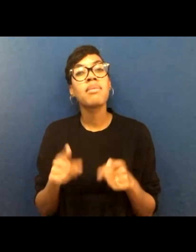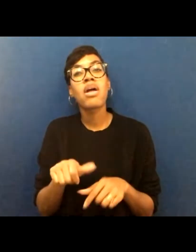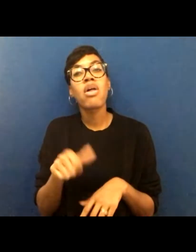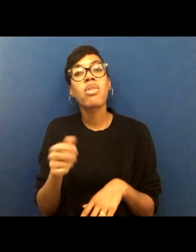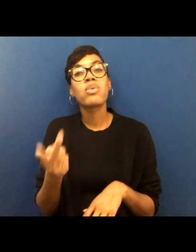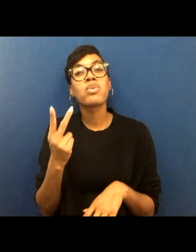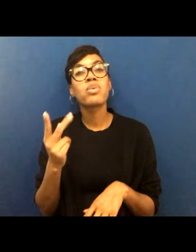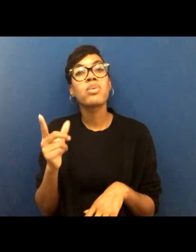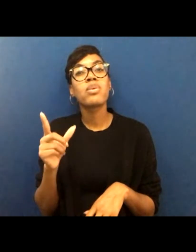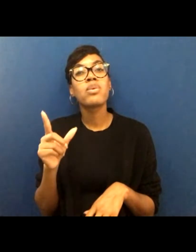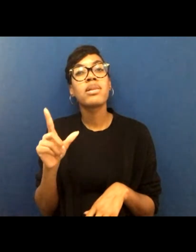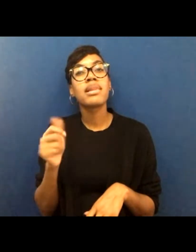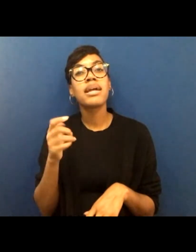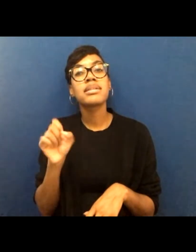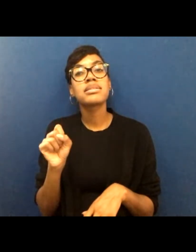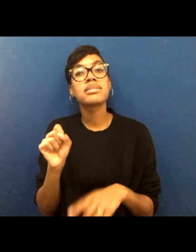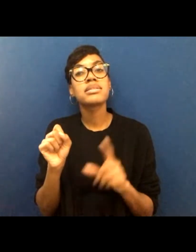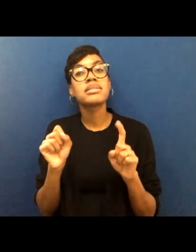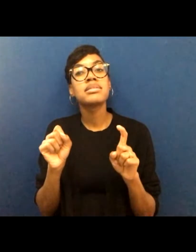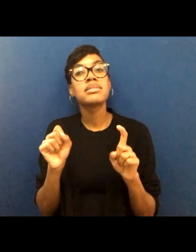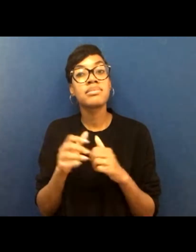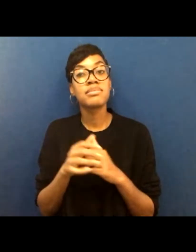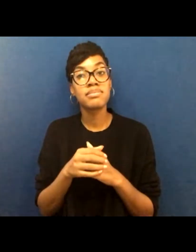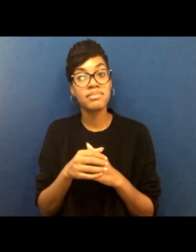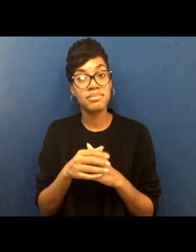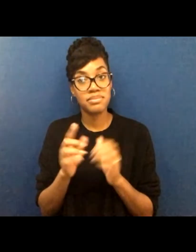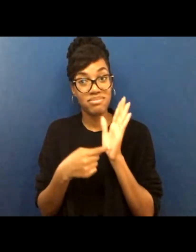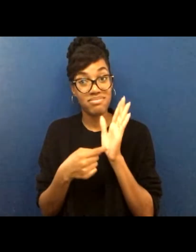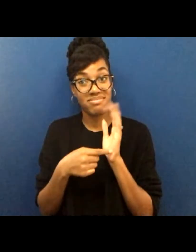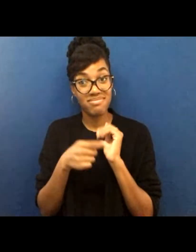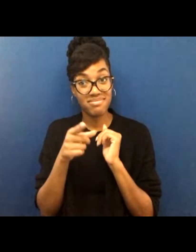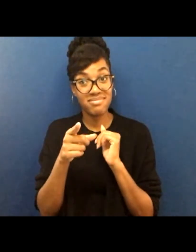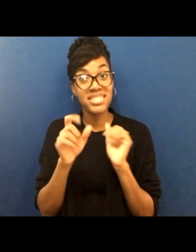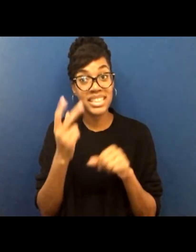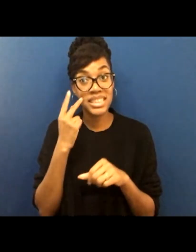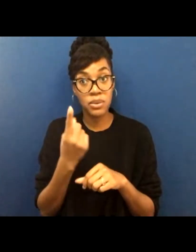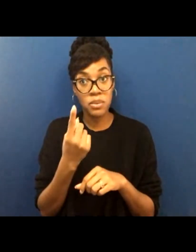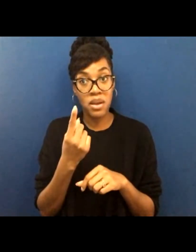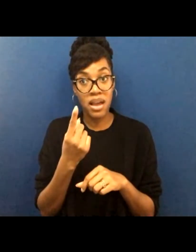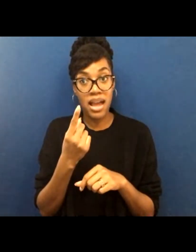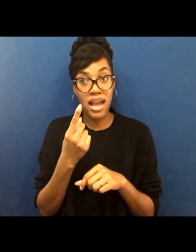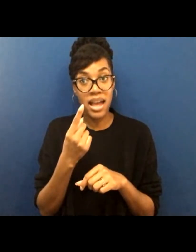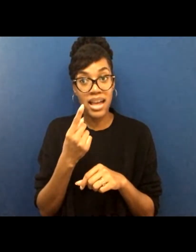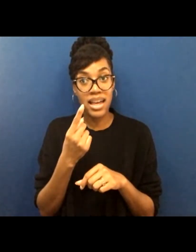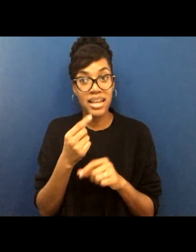Well, the other two legs are actually here. We can see one of them poking out just a little bit.